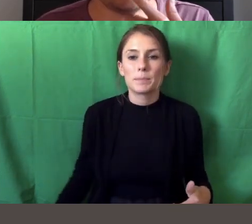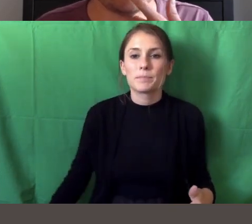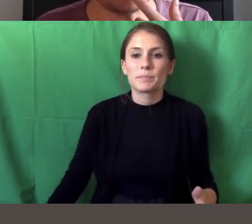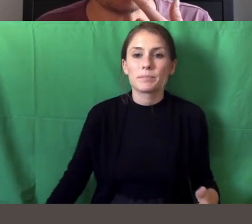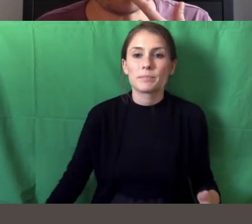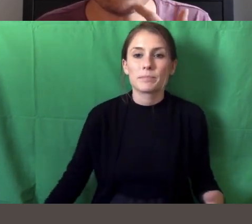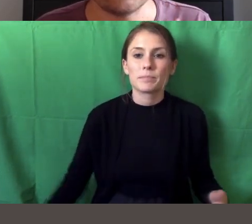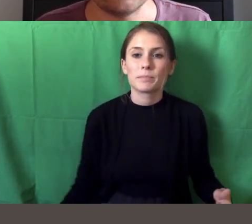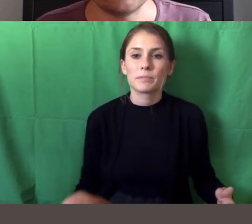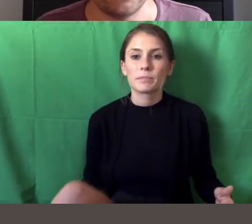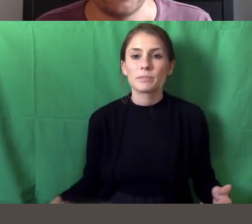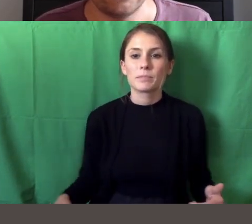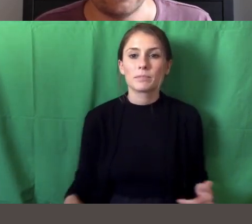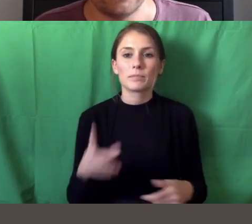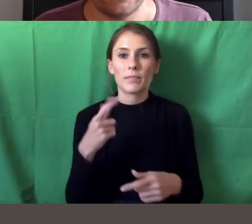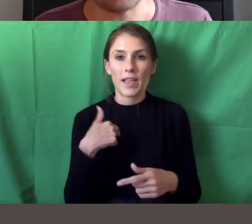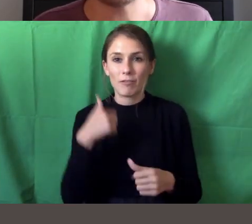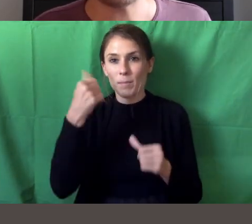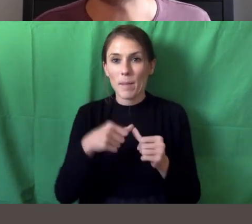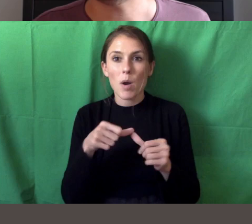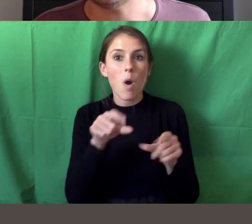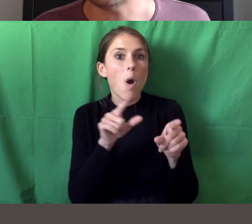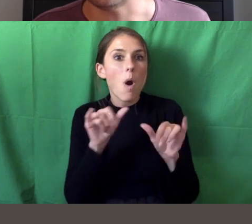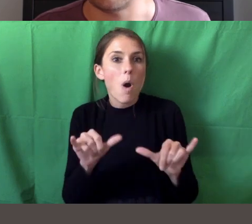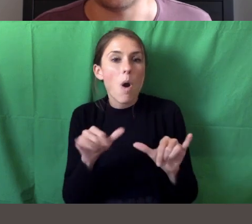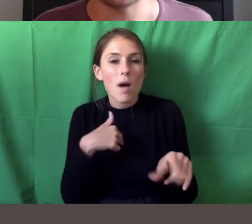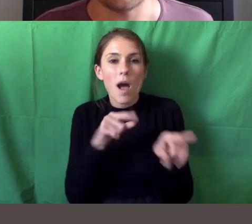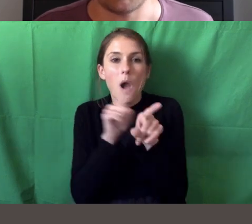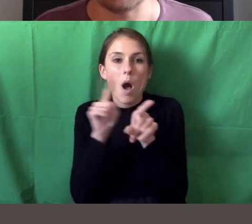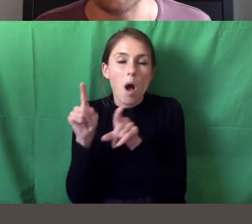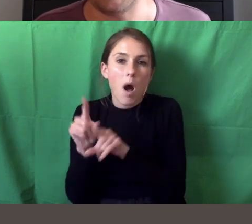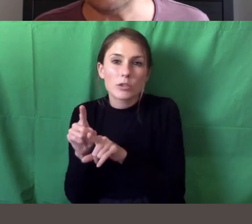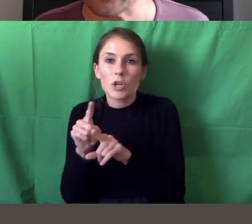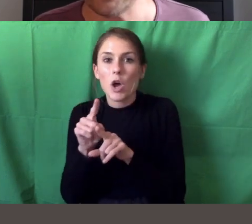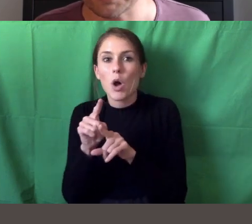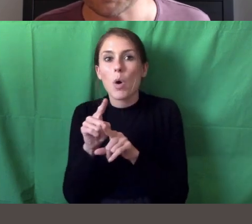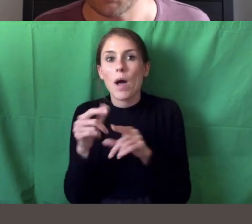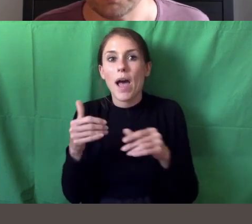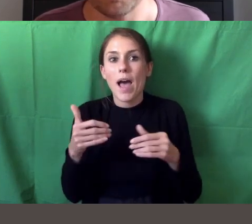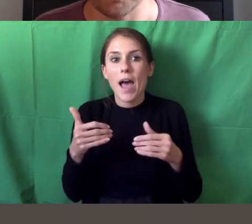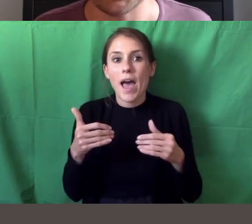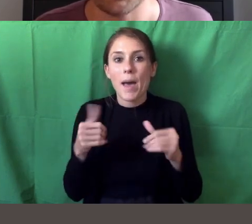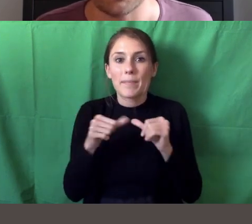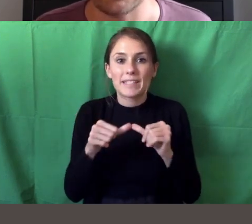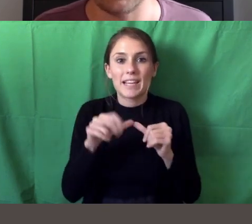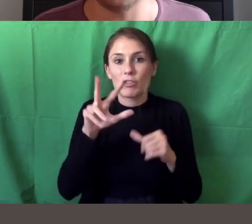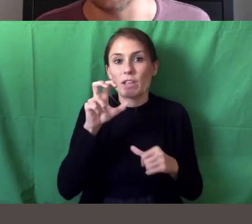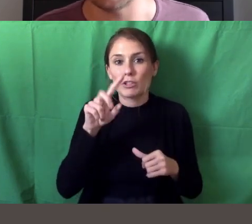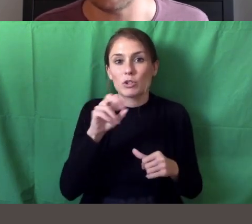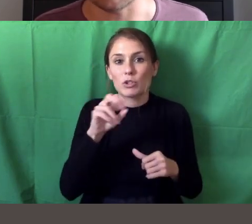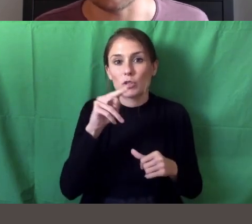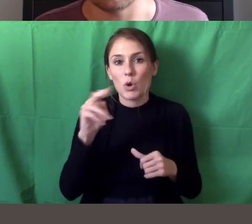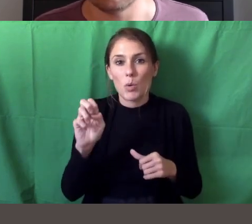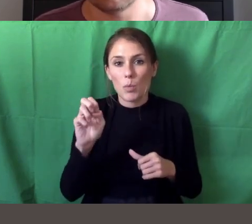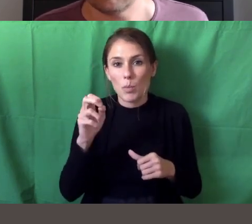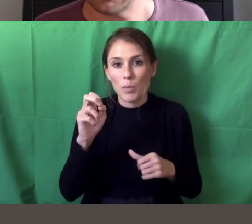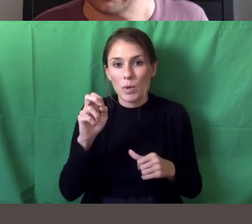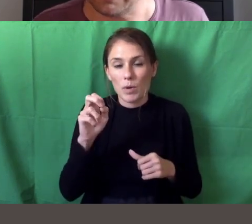out pretty well. And then I remembered, oh, I also helped maintaining 300 Zope repositories